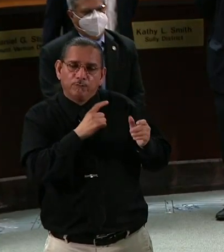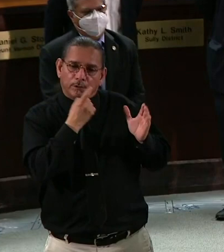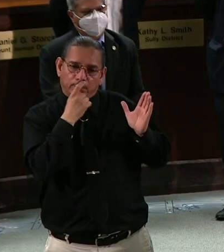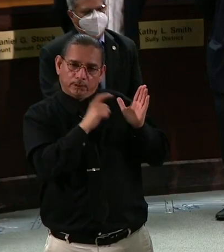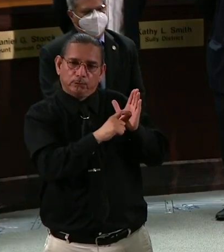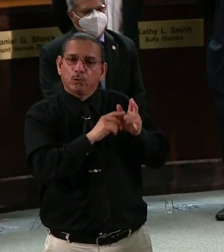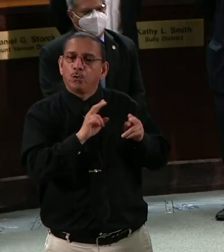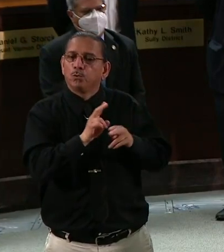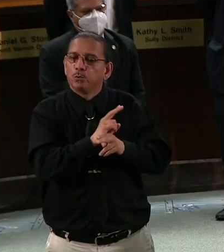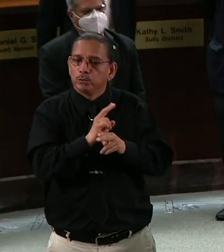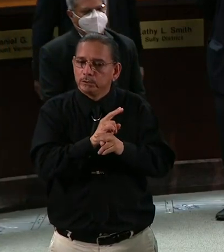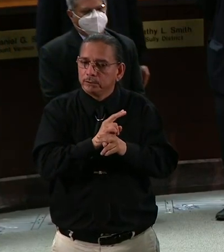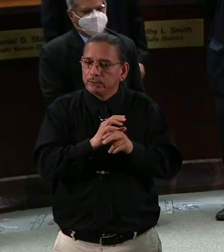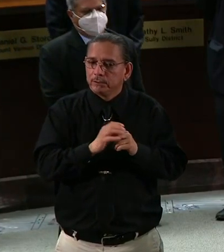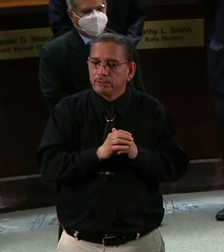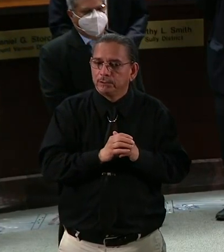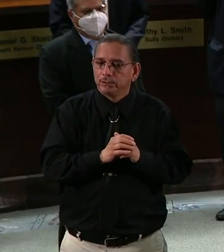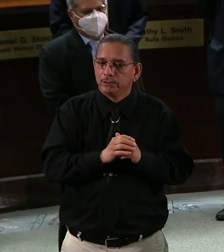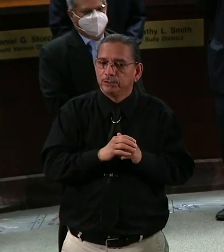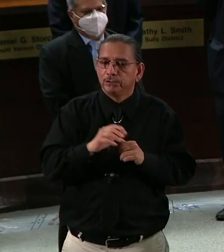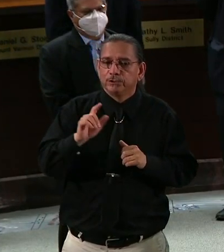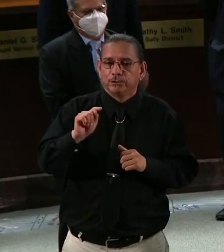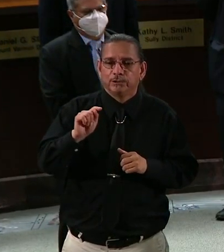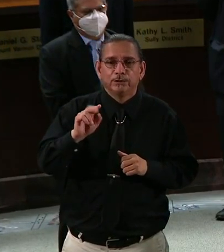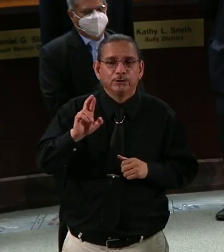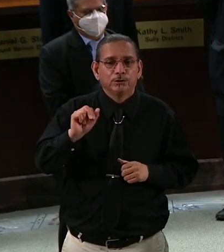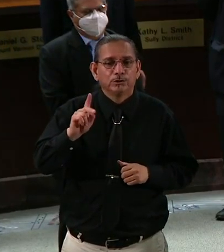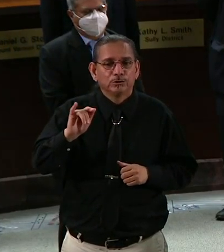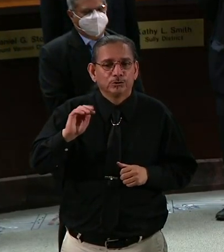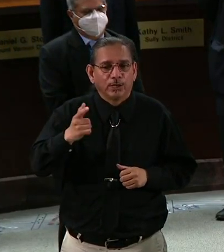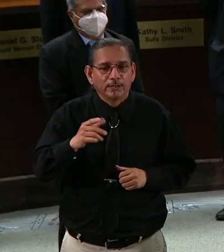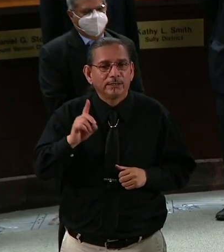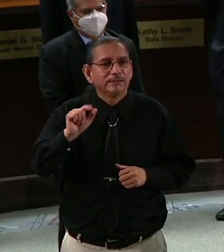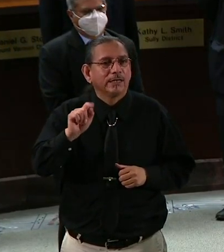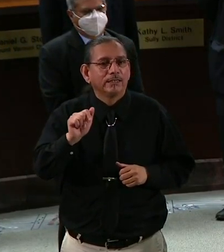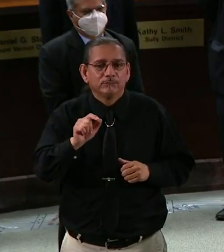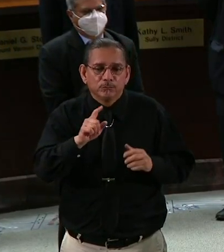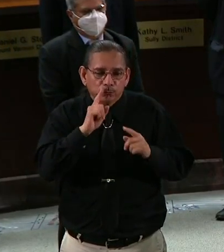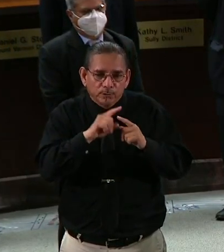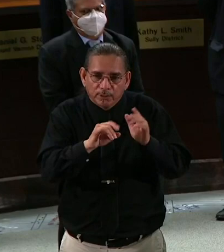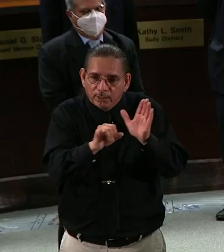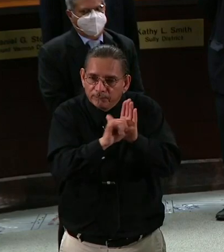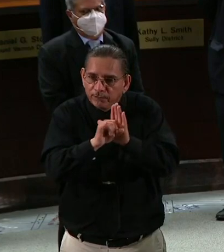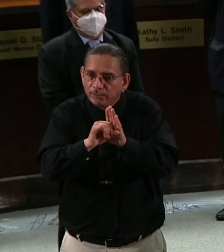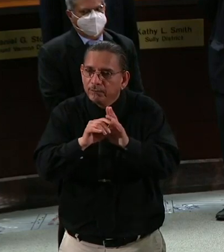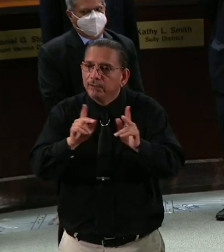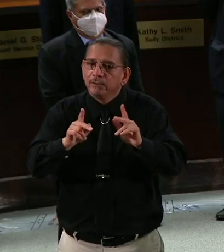IDENTIFIED USING CENSUS TRACT DATA- TO IDENTIFY- COMMUNITIES